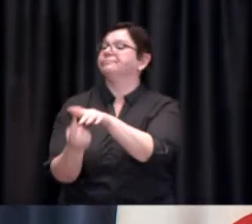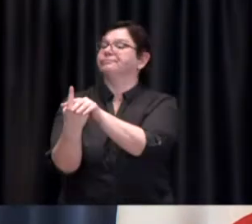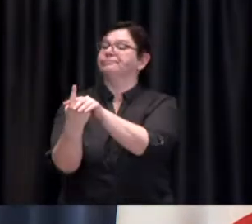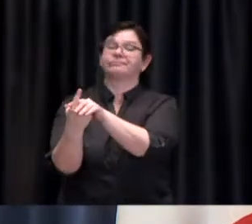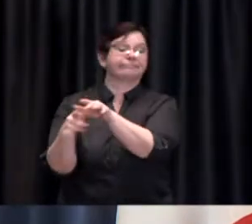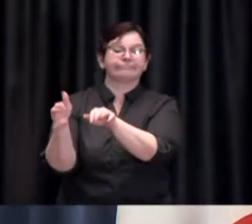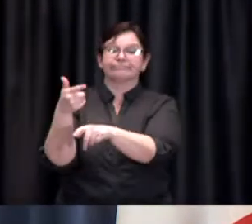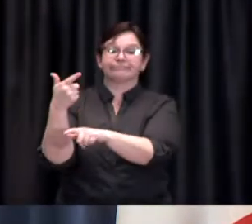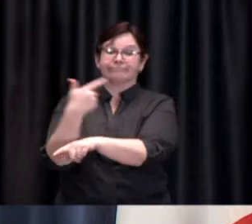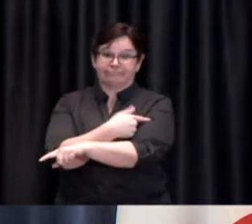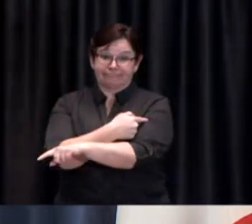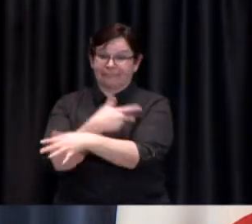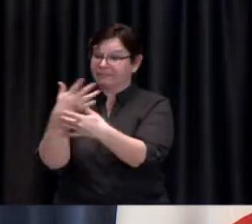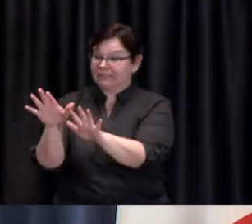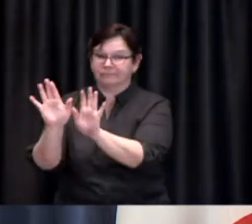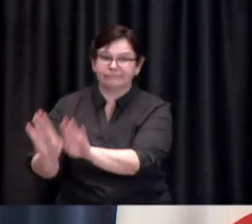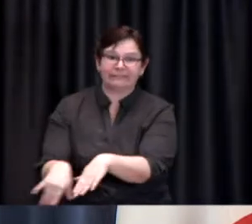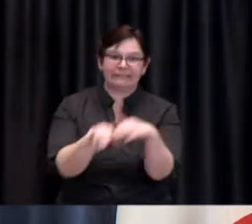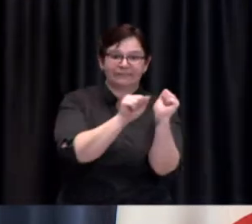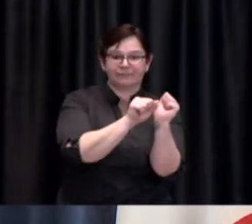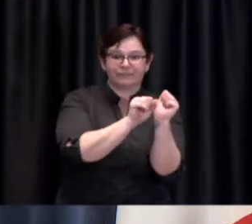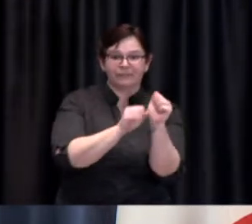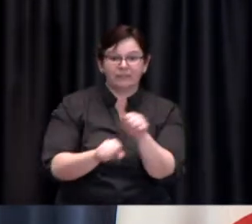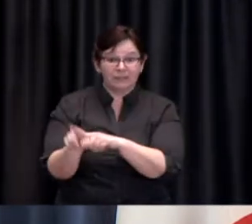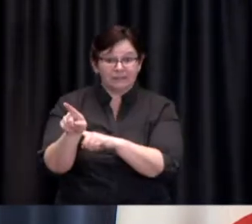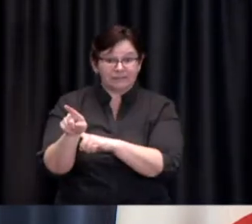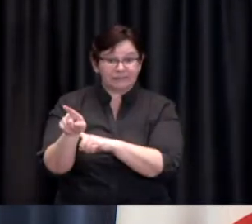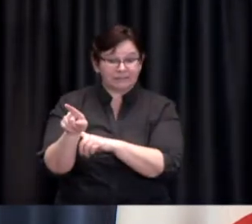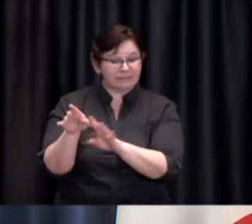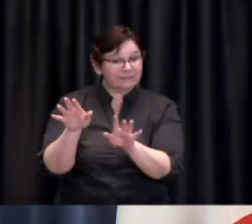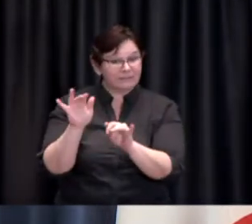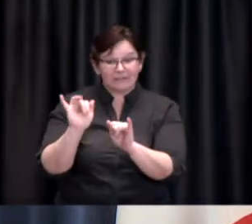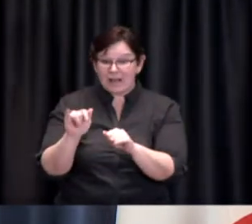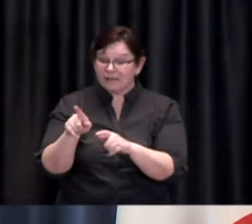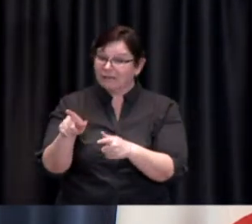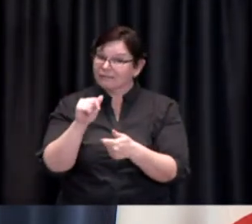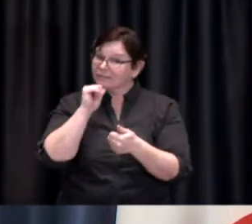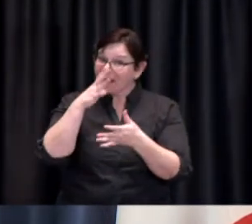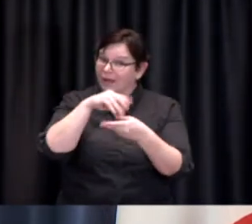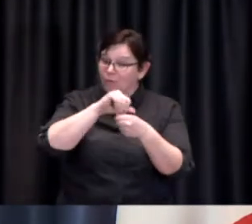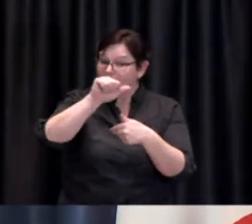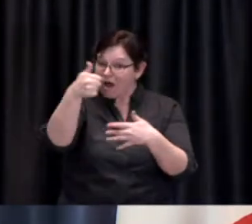that doesn't even speak at all about the kinds of things that health sector partners are actively planning